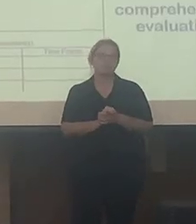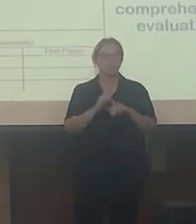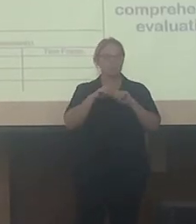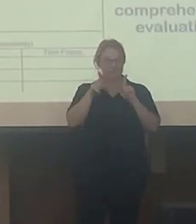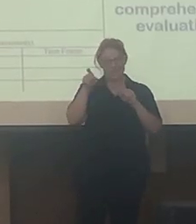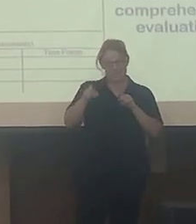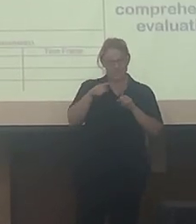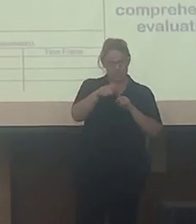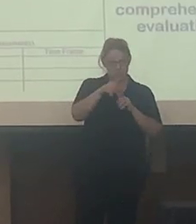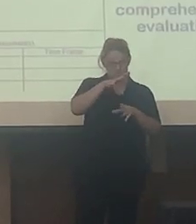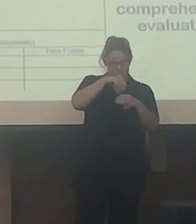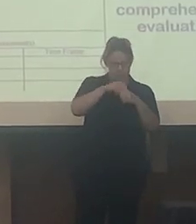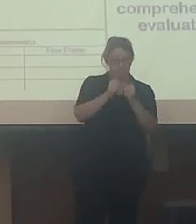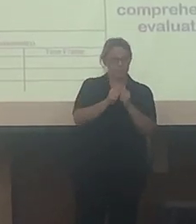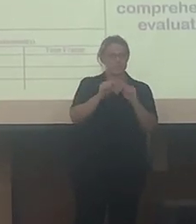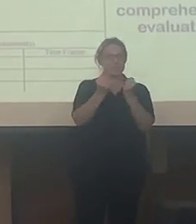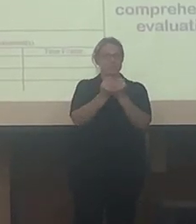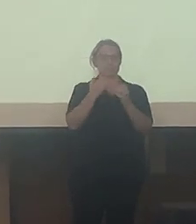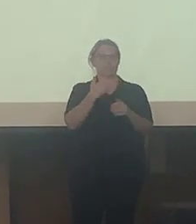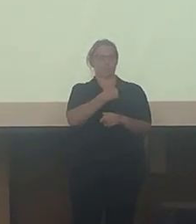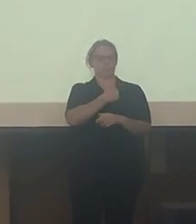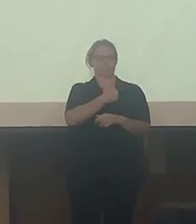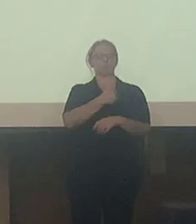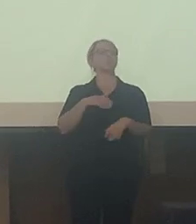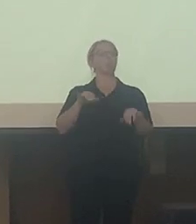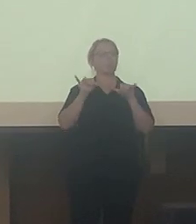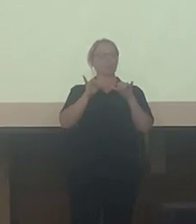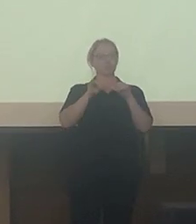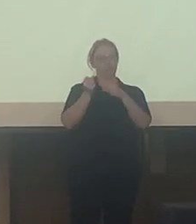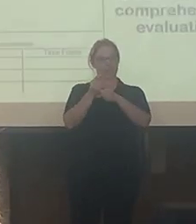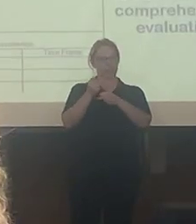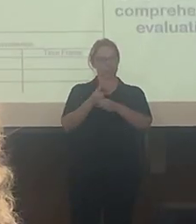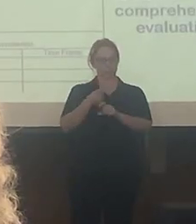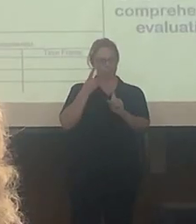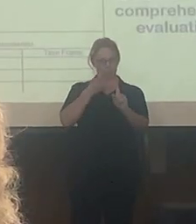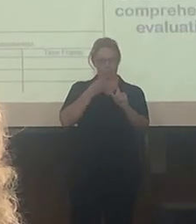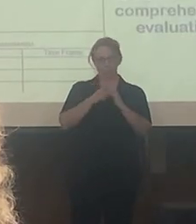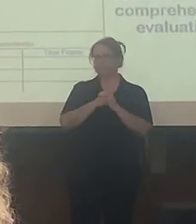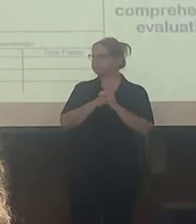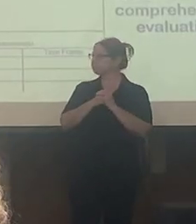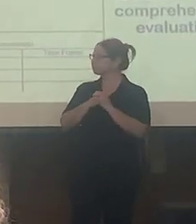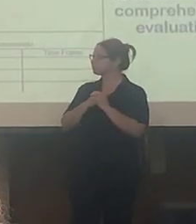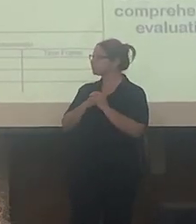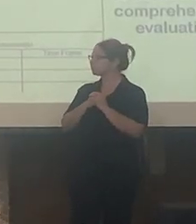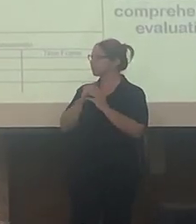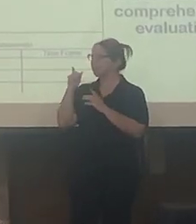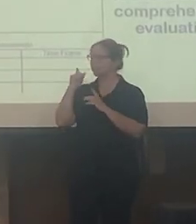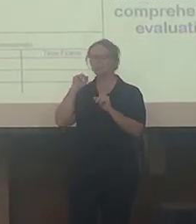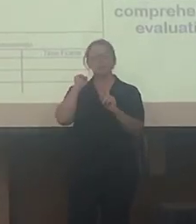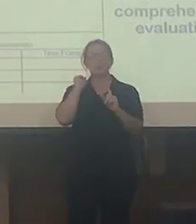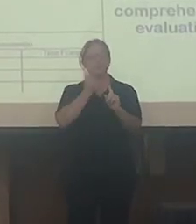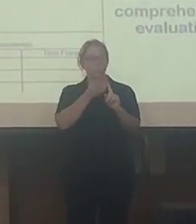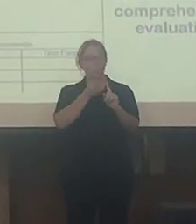a team member so miserable angle goals i'm sorry these are the goals okay when your child when you